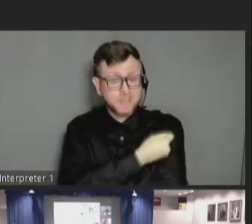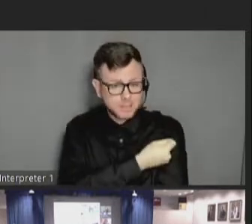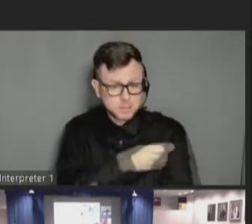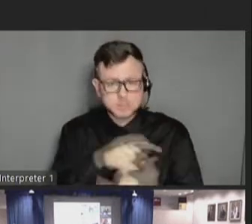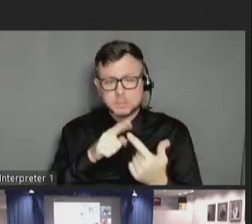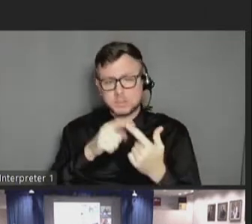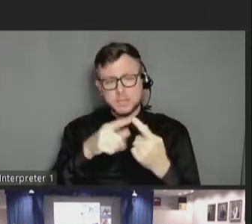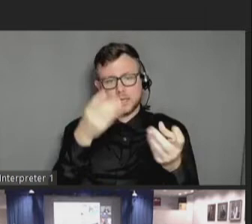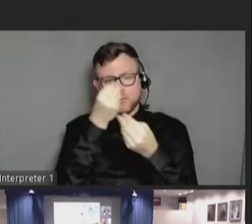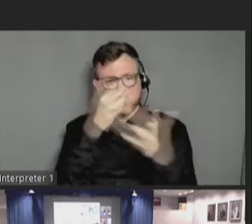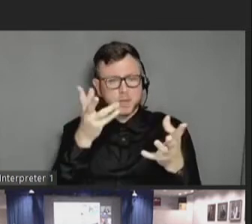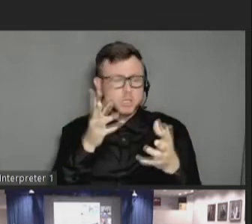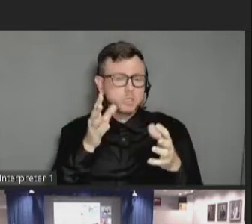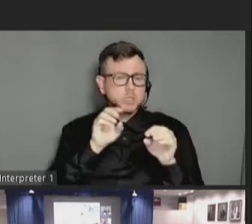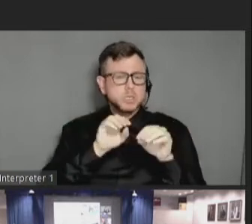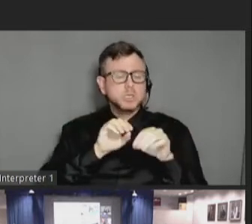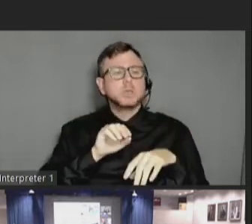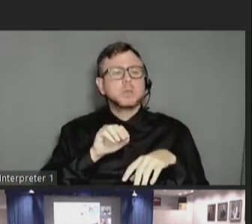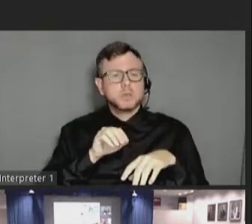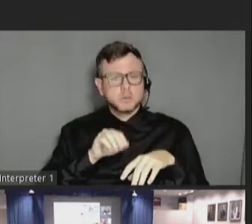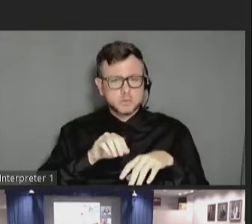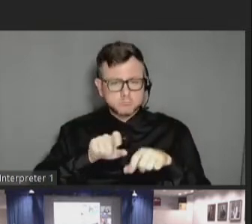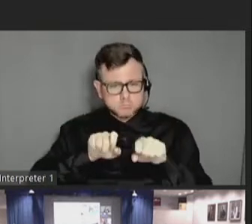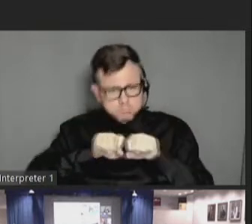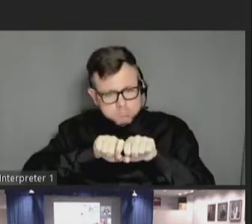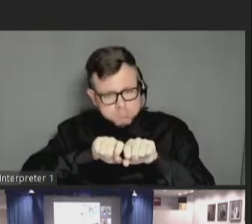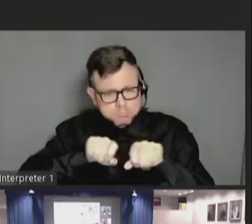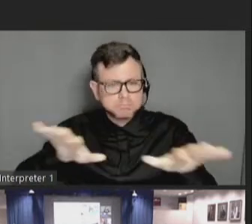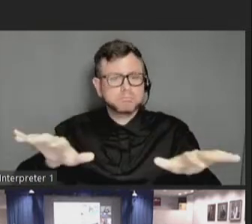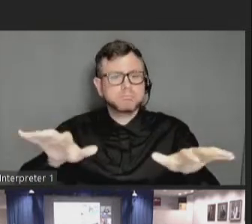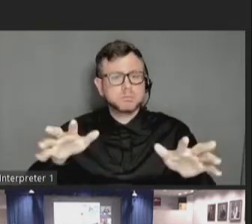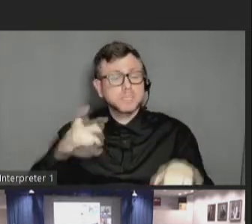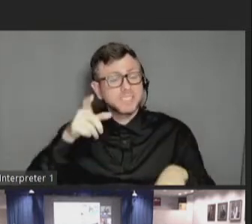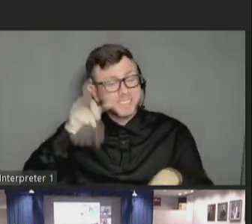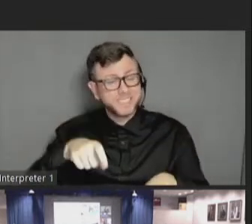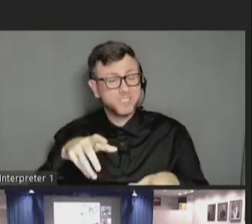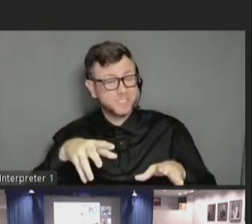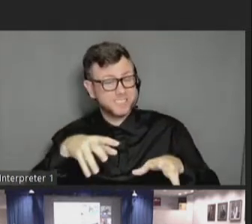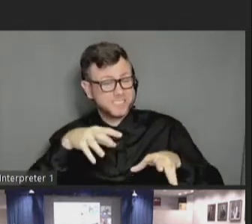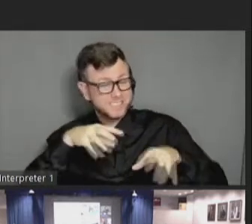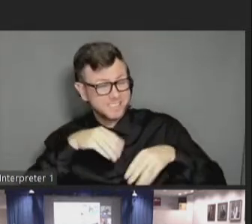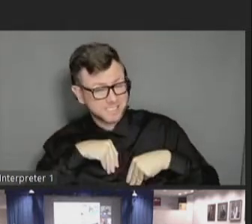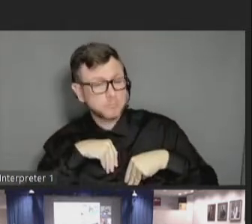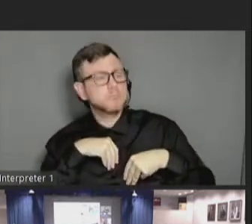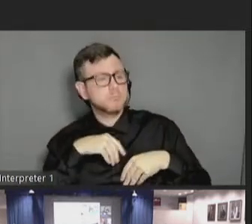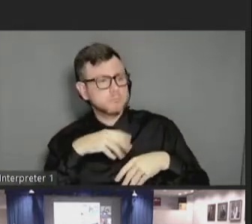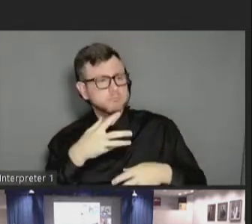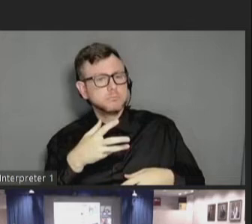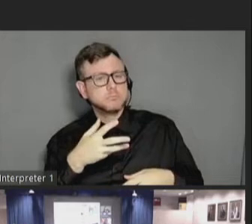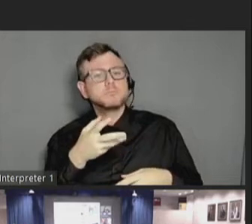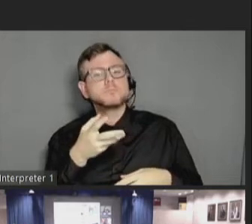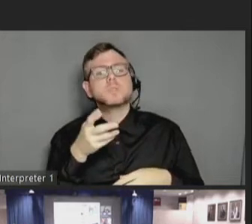that would be needed to have broad-scale acceptance of public health interventions. Next slide, please.